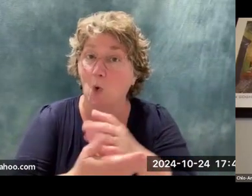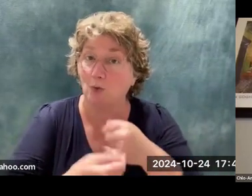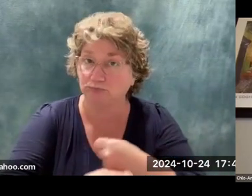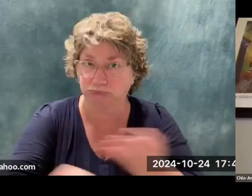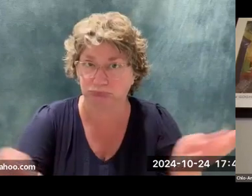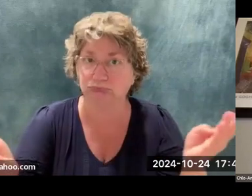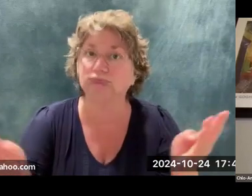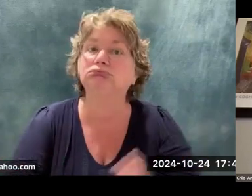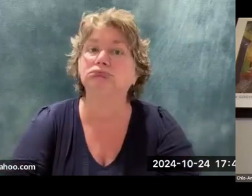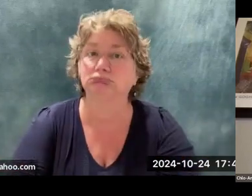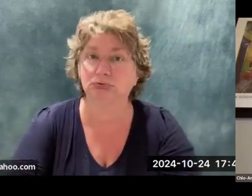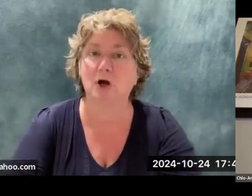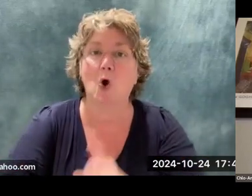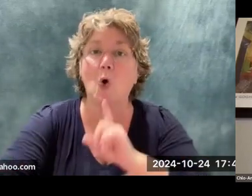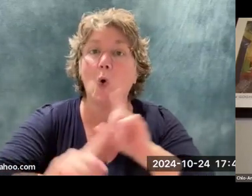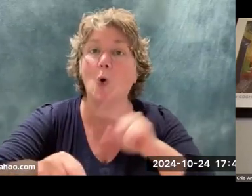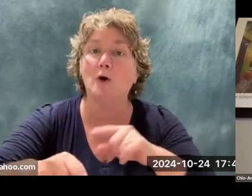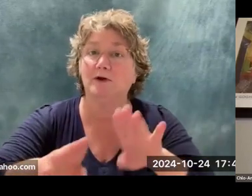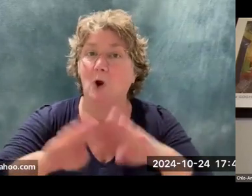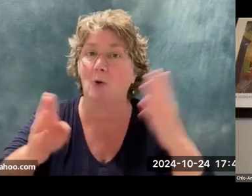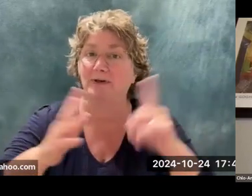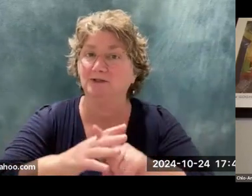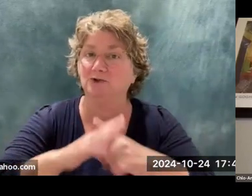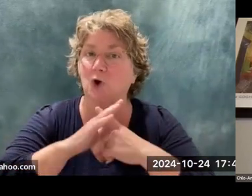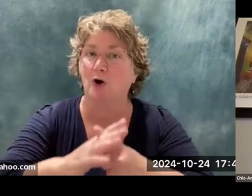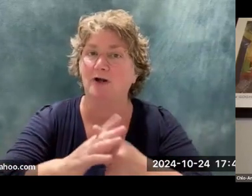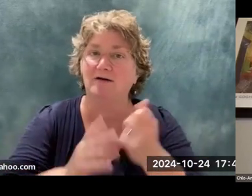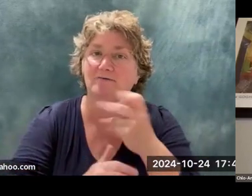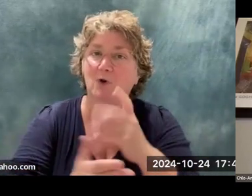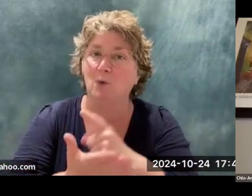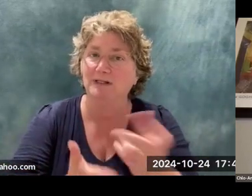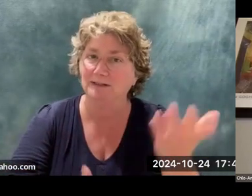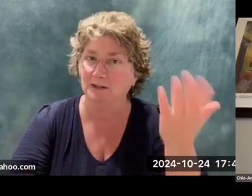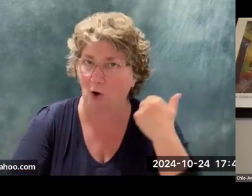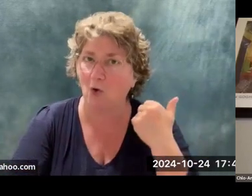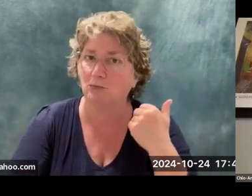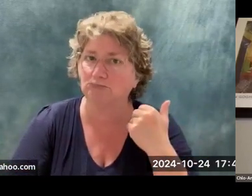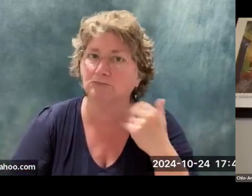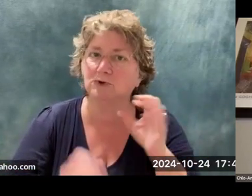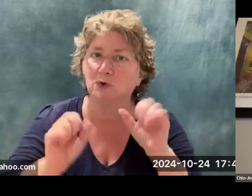up a couple of weeks ago, so they'll be able to get the free tests.